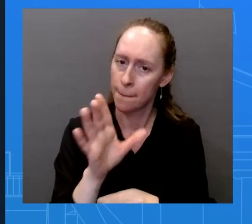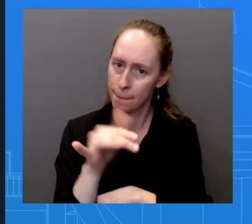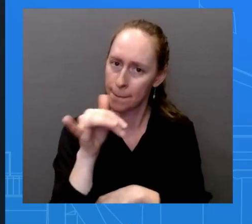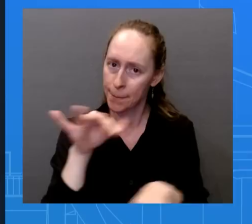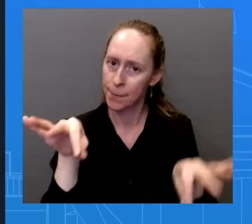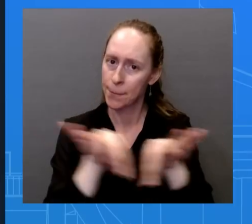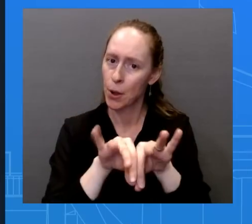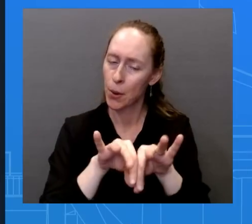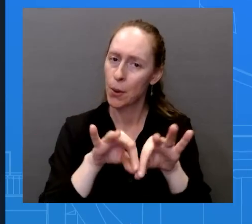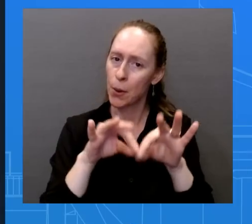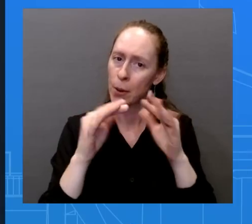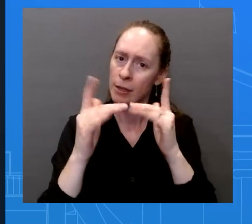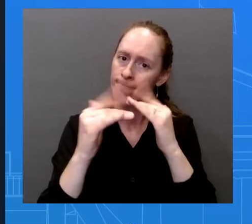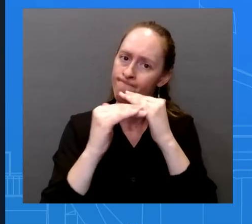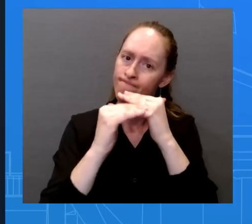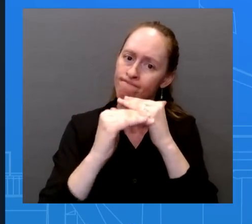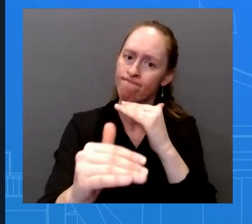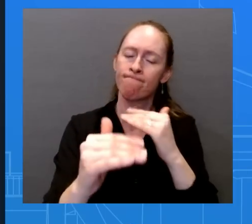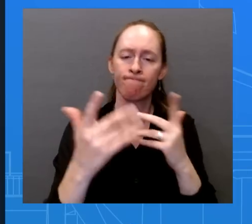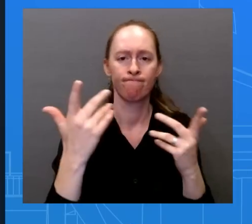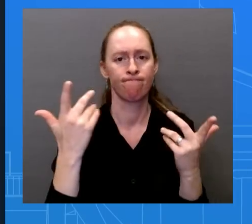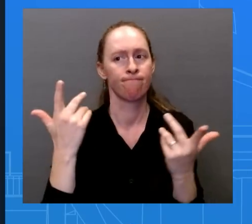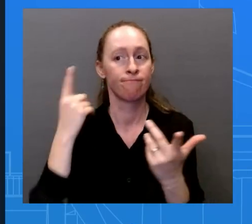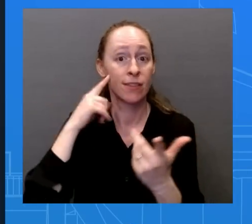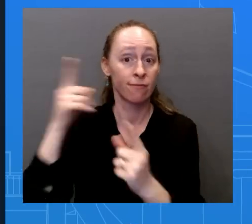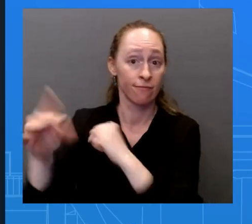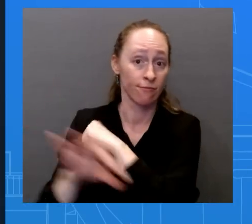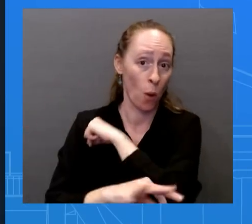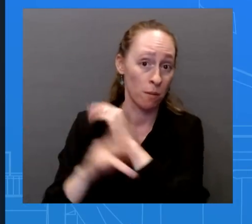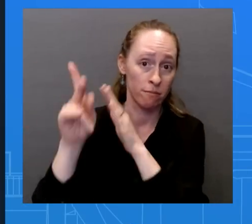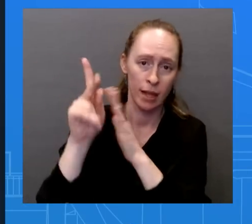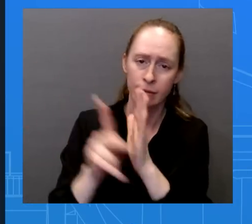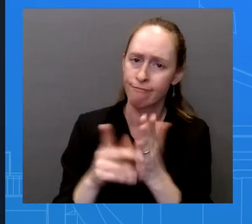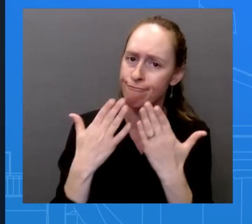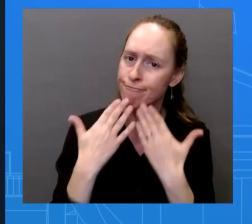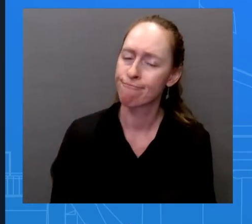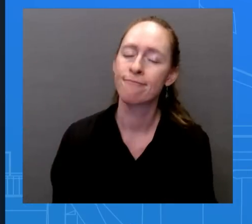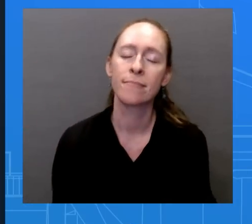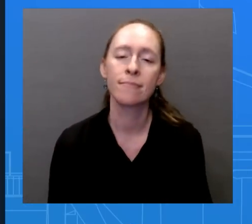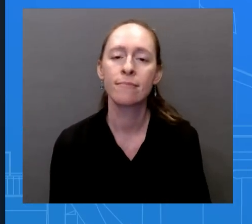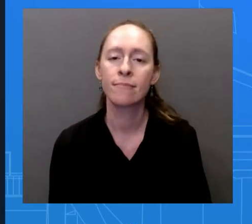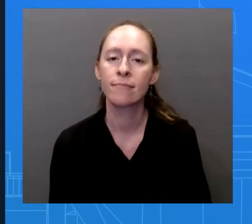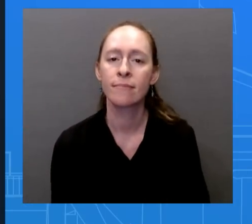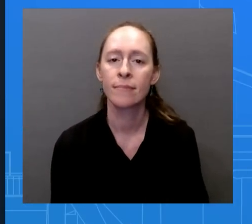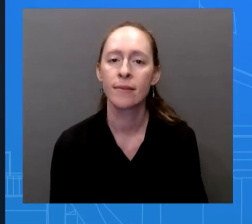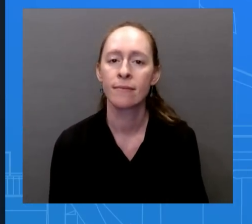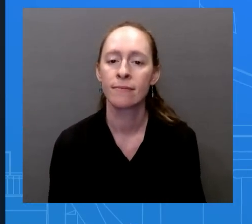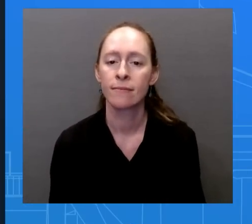The Press: Going back to the rail talks, would President Biden, you know, get involved with negotiations again?